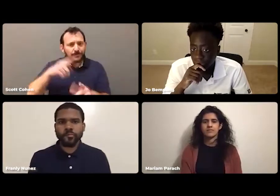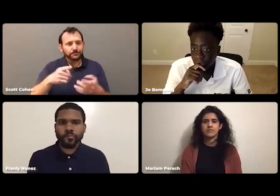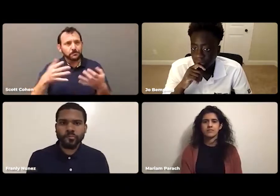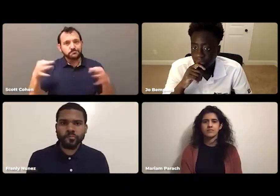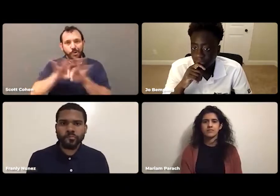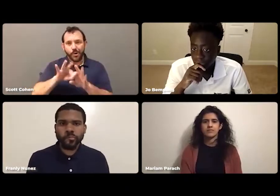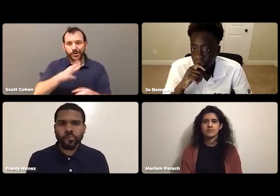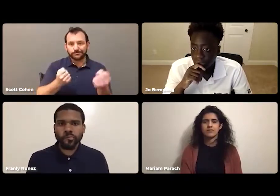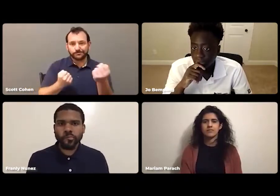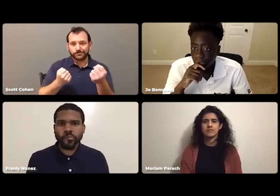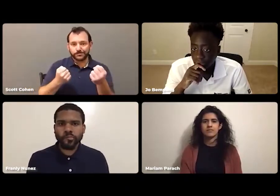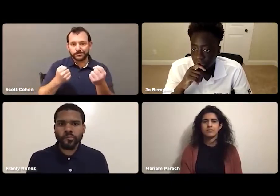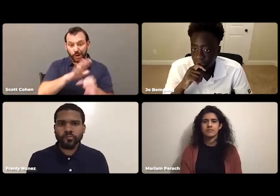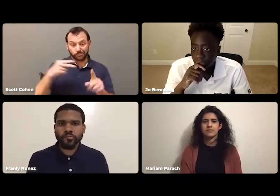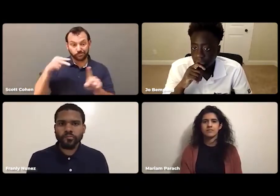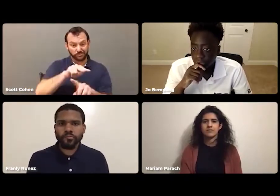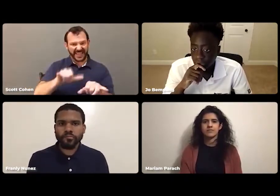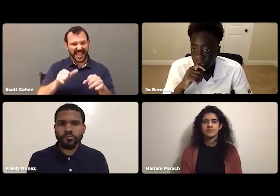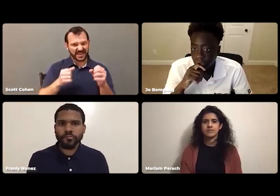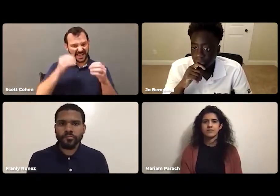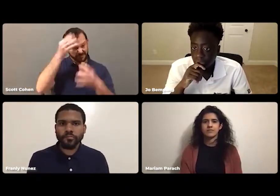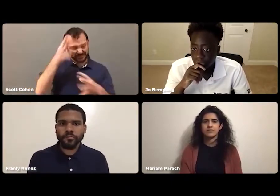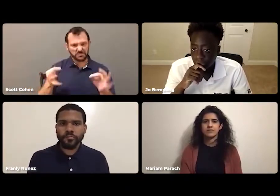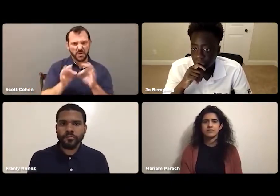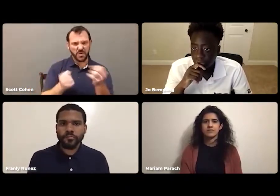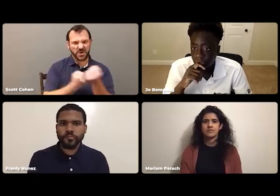Get those points across.